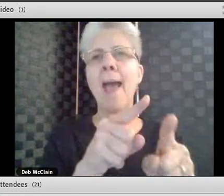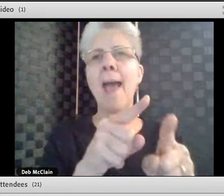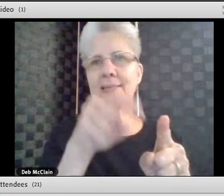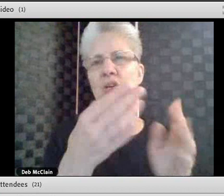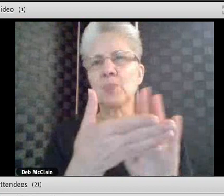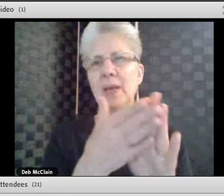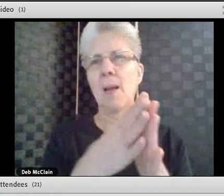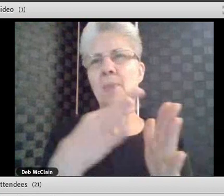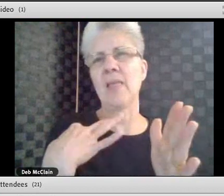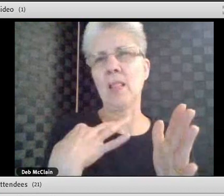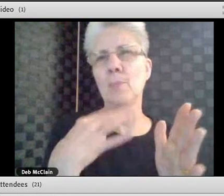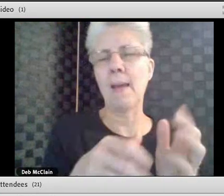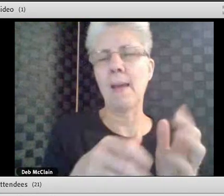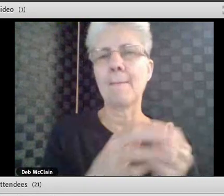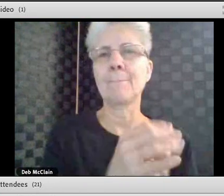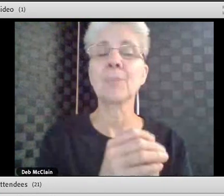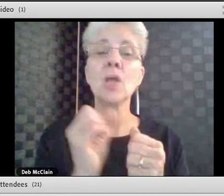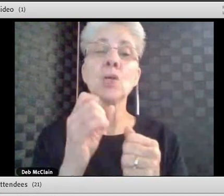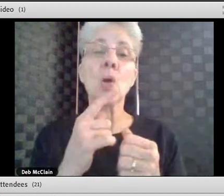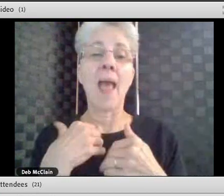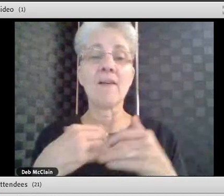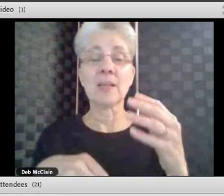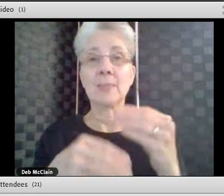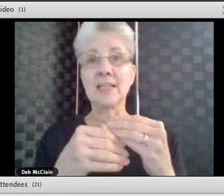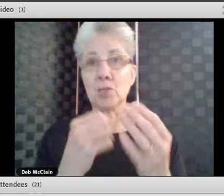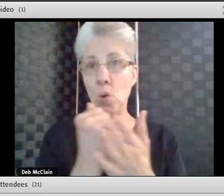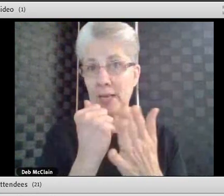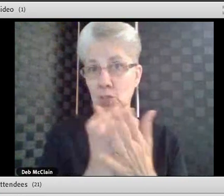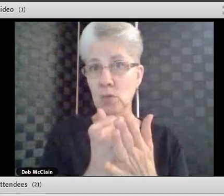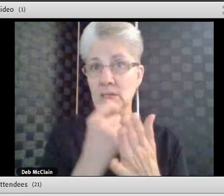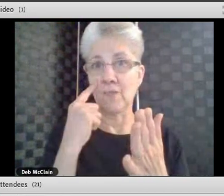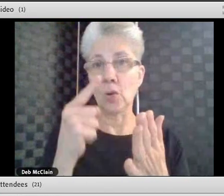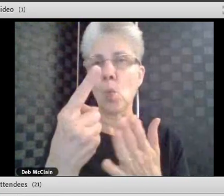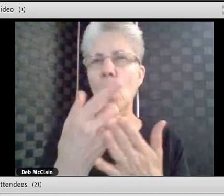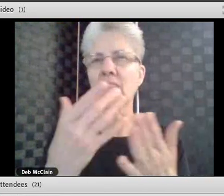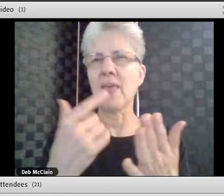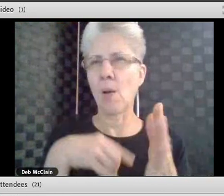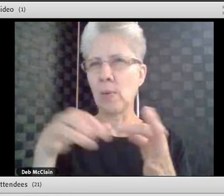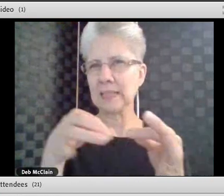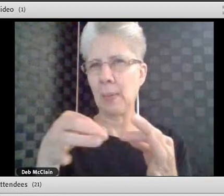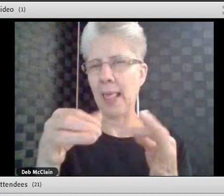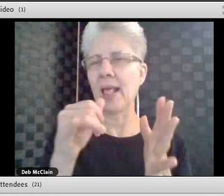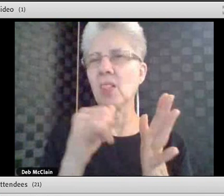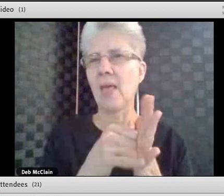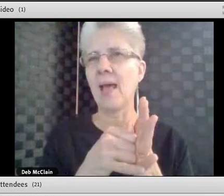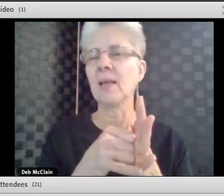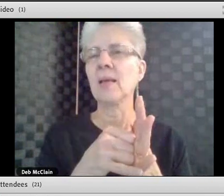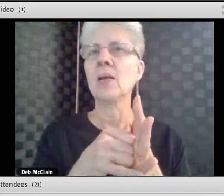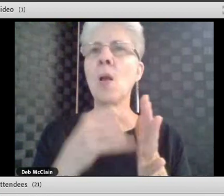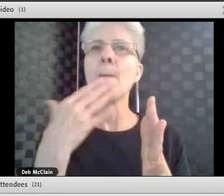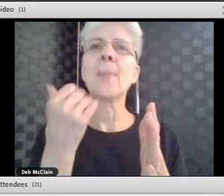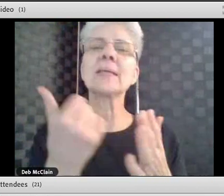and acquire as new materials become available. So I have some additional resources. One thing I would point out to you